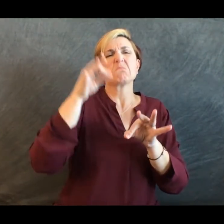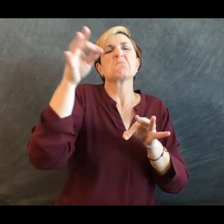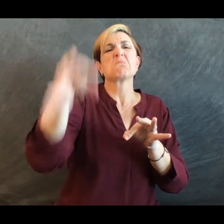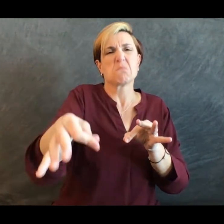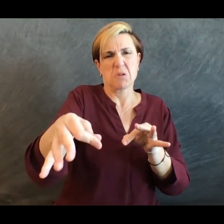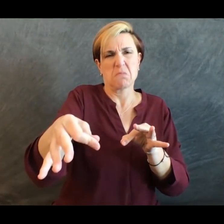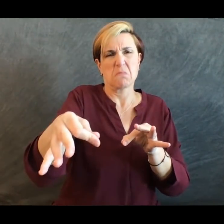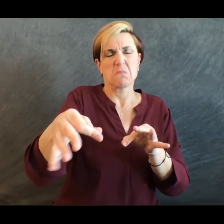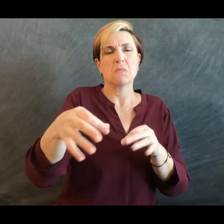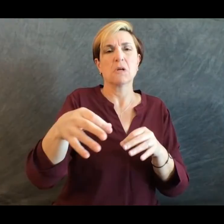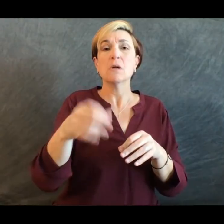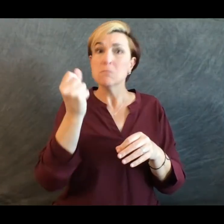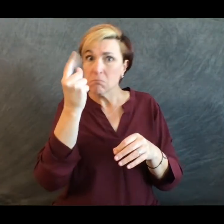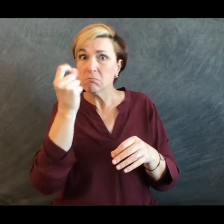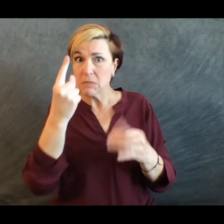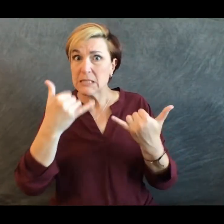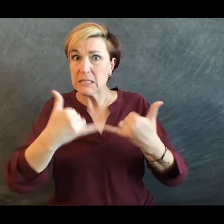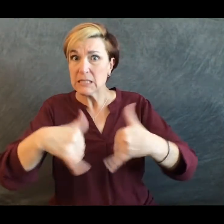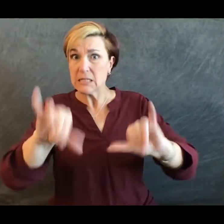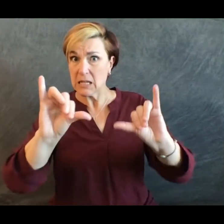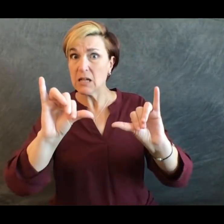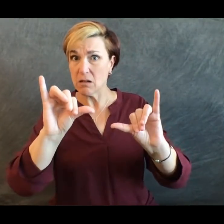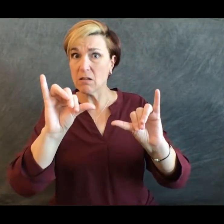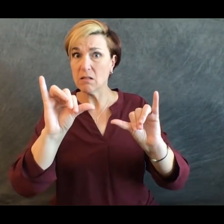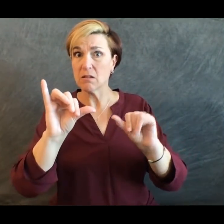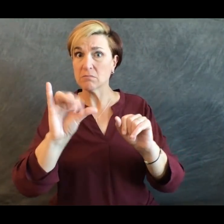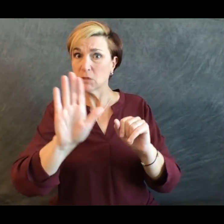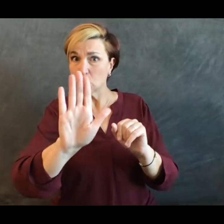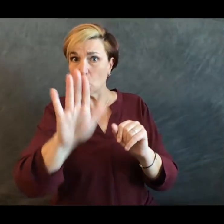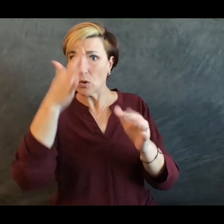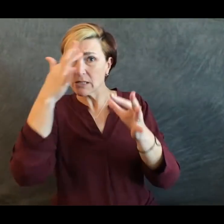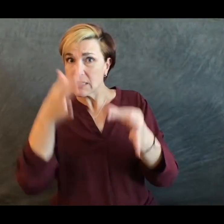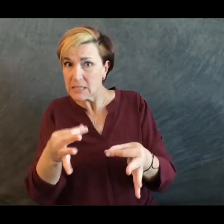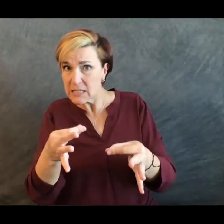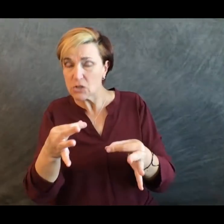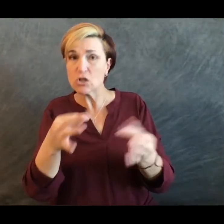patient and their doctor we're not advising Americans to postpone